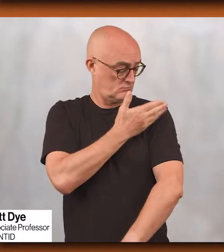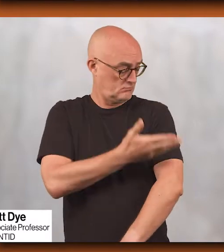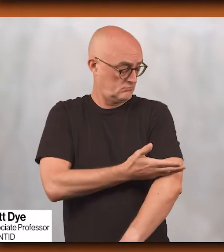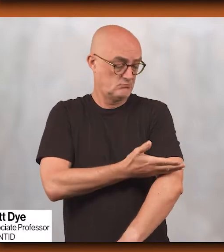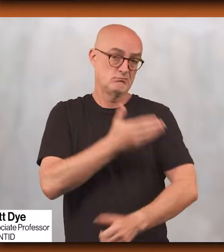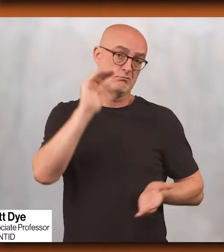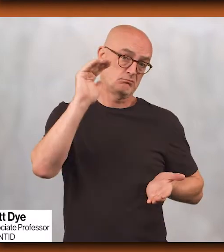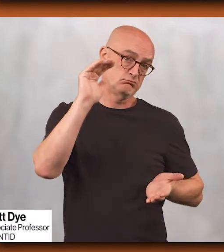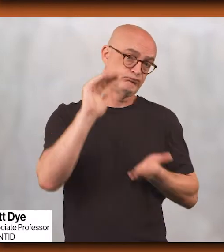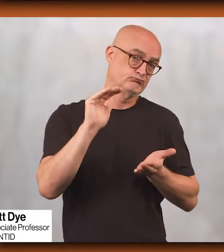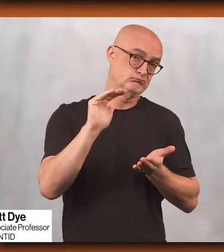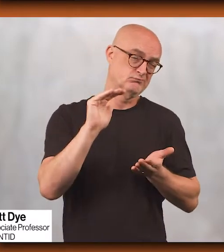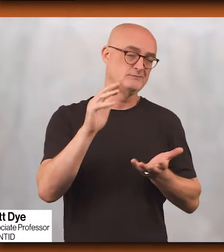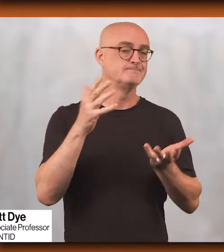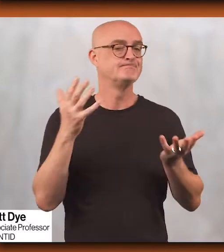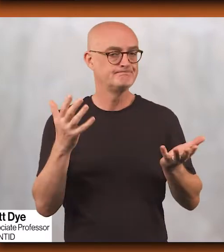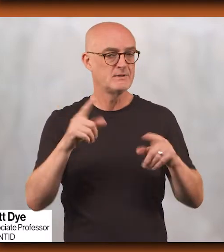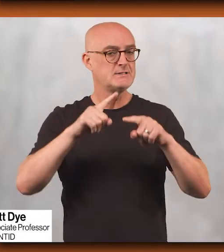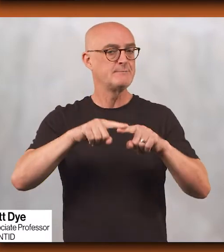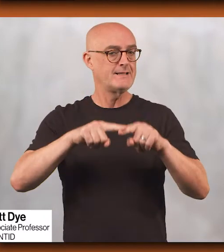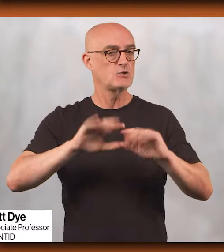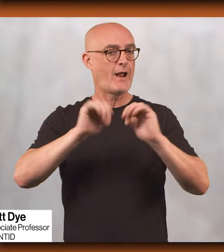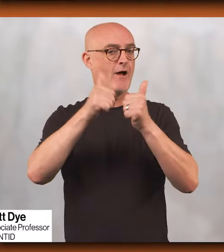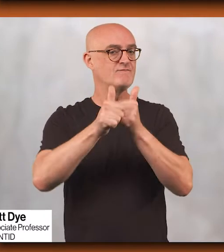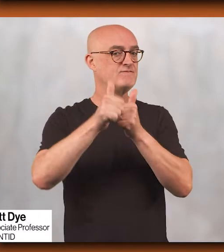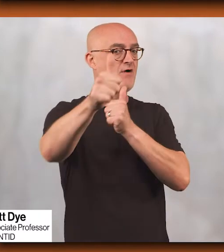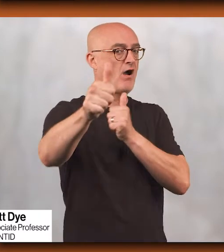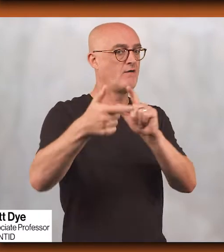we control for all these differences between videos...